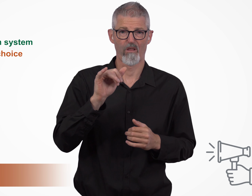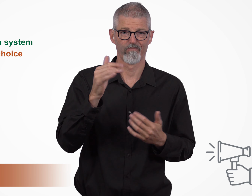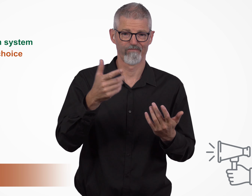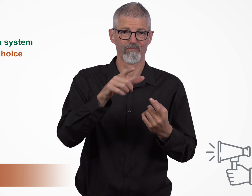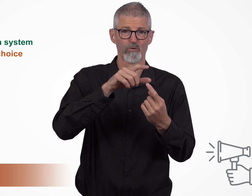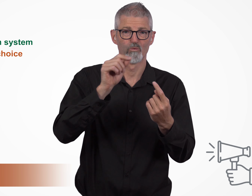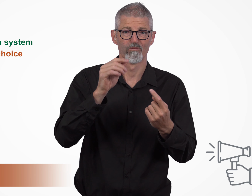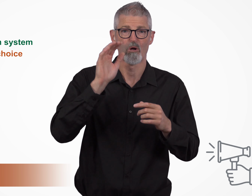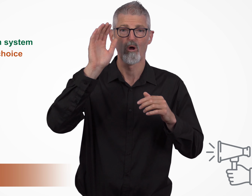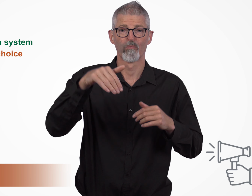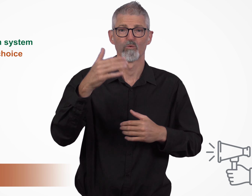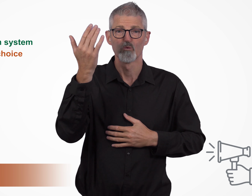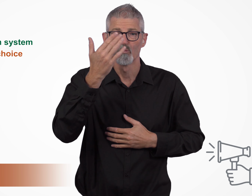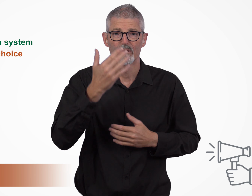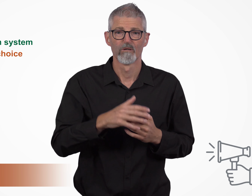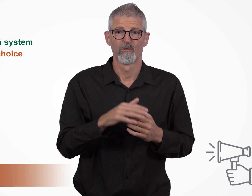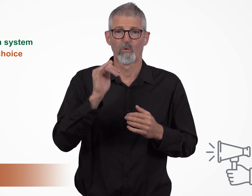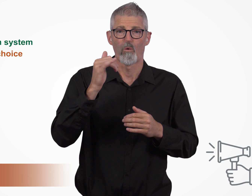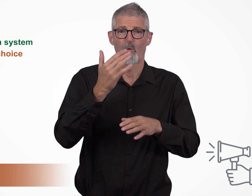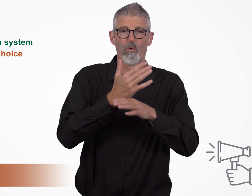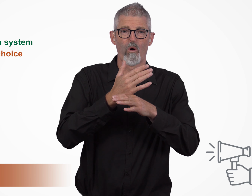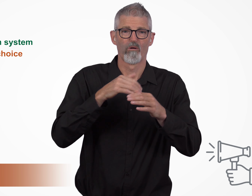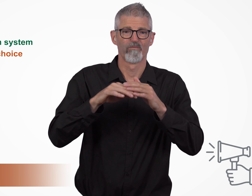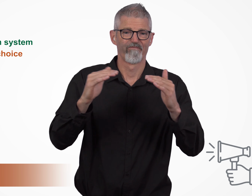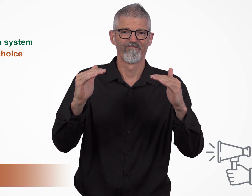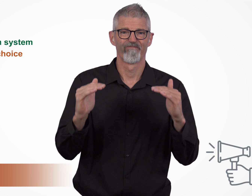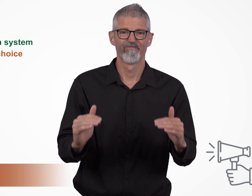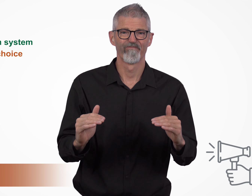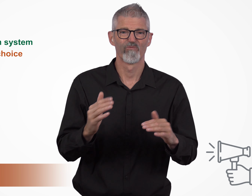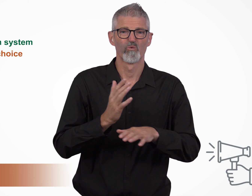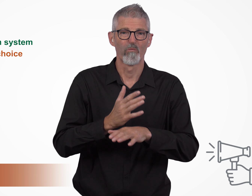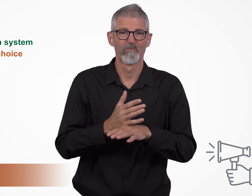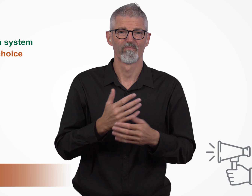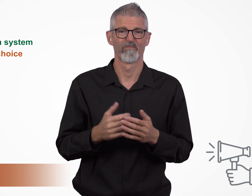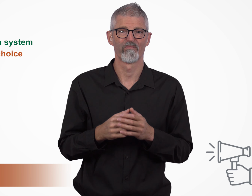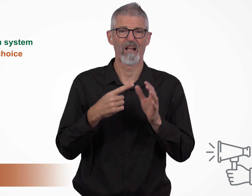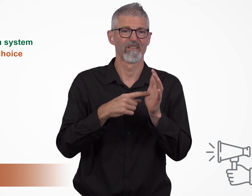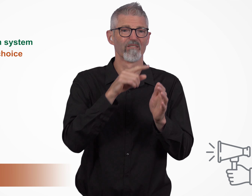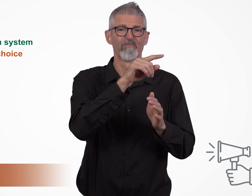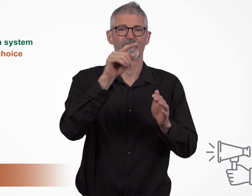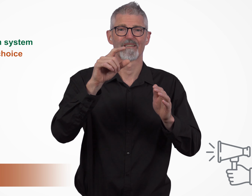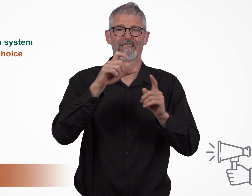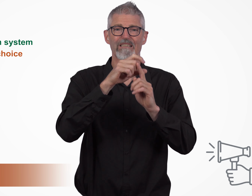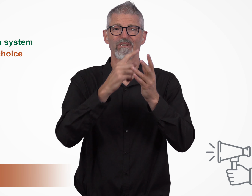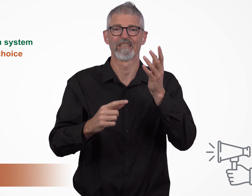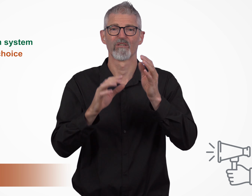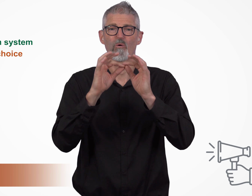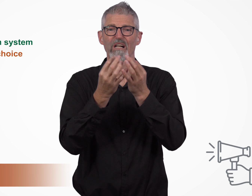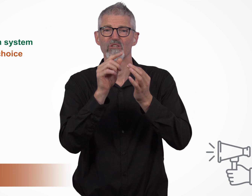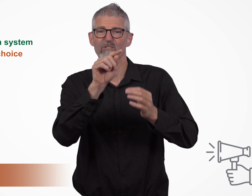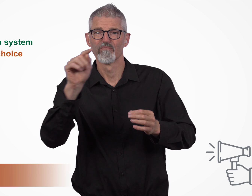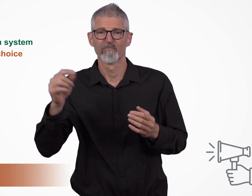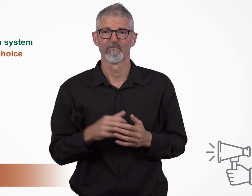Whether it is the option to home-school or work in low-paying Australian Disability Enterprises,